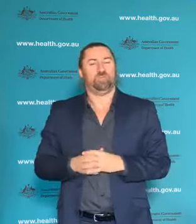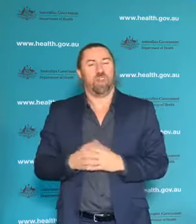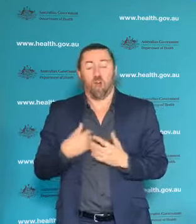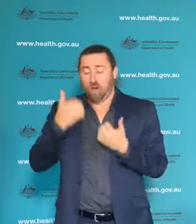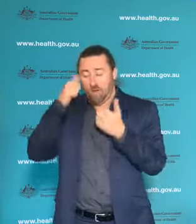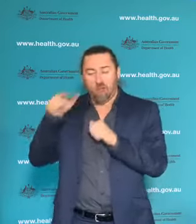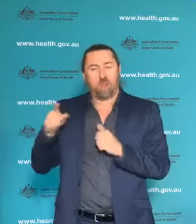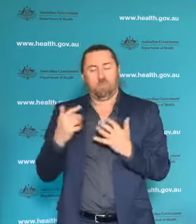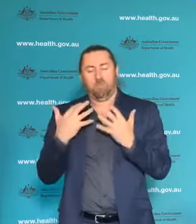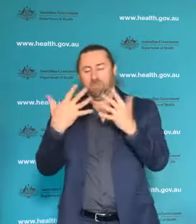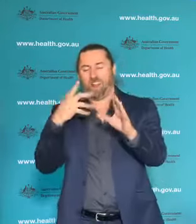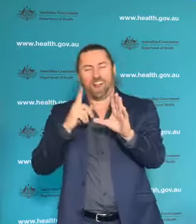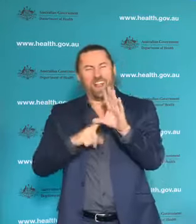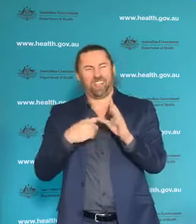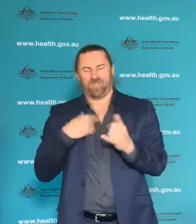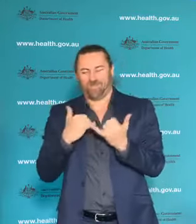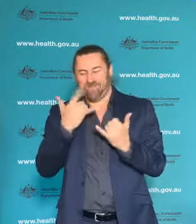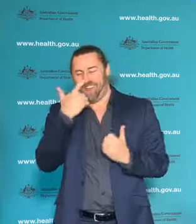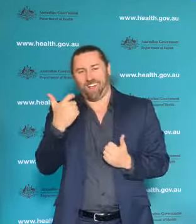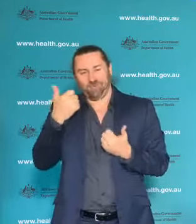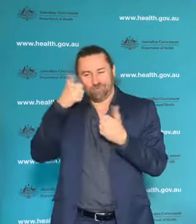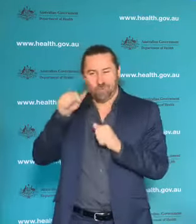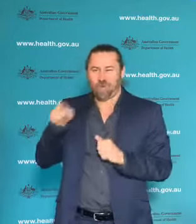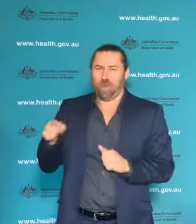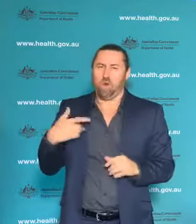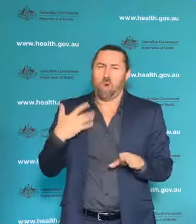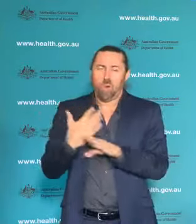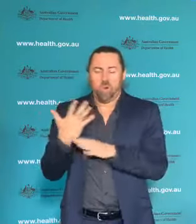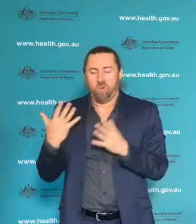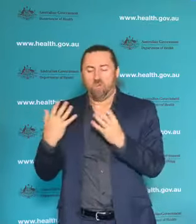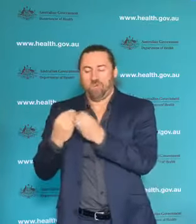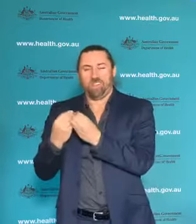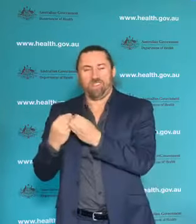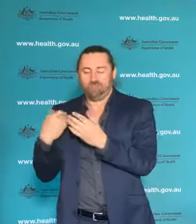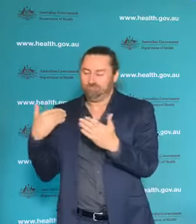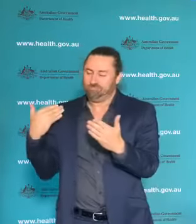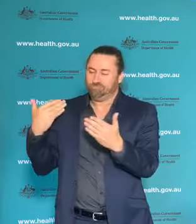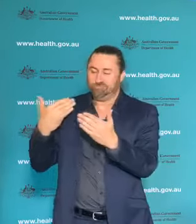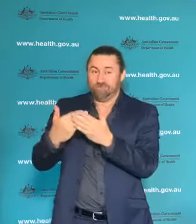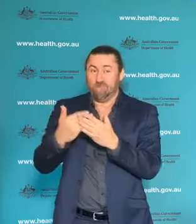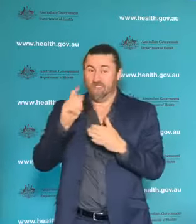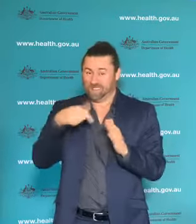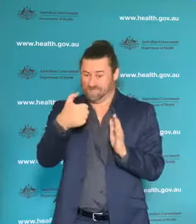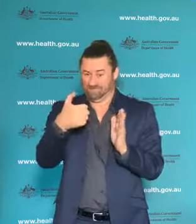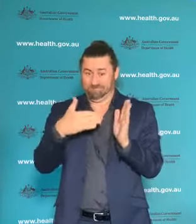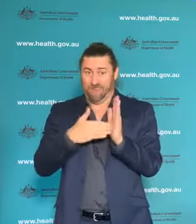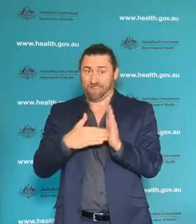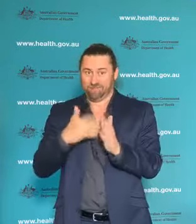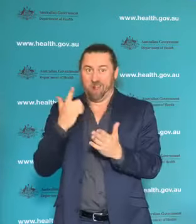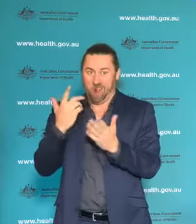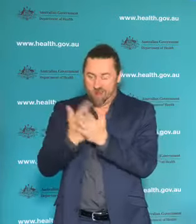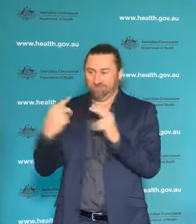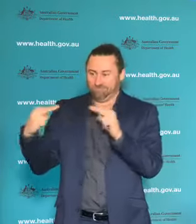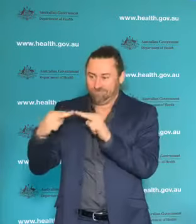for many years and we've worked closely, especially over the last six months. As a General Practitioner working in the